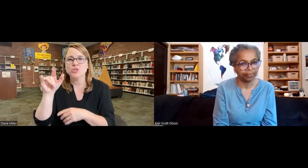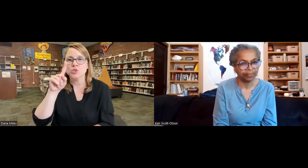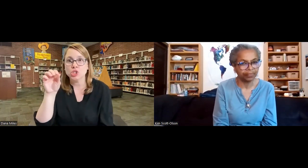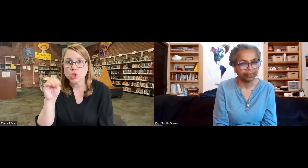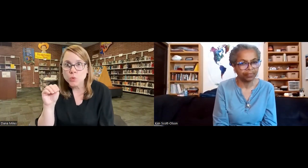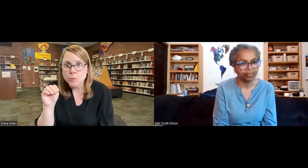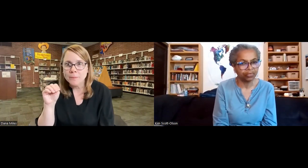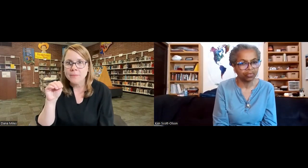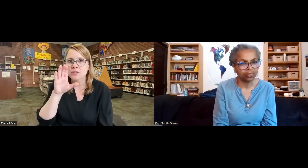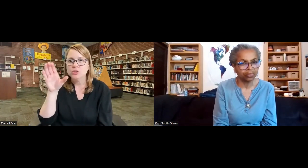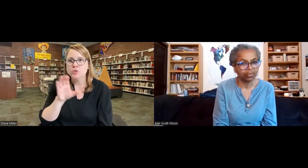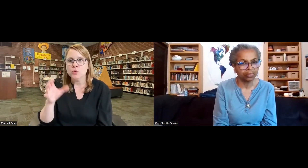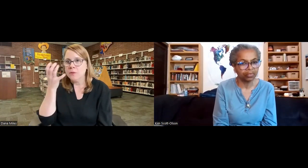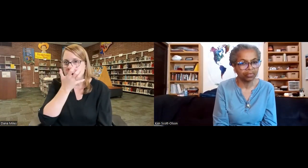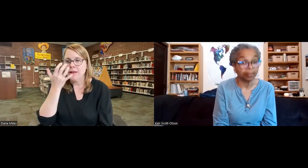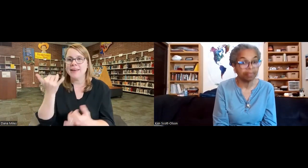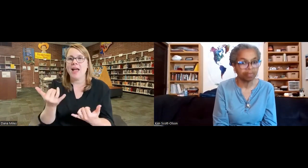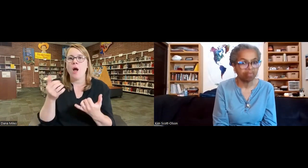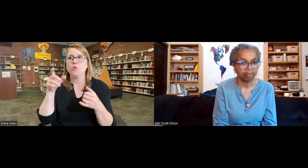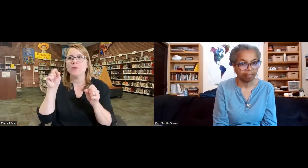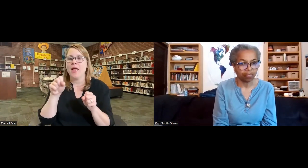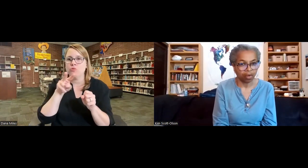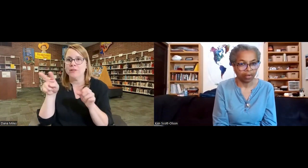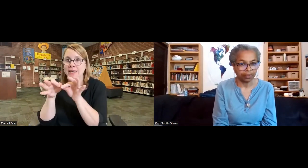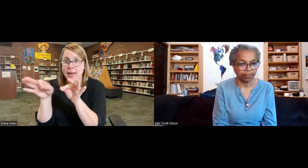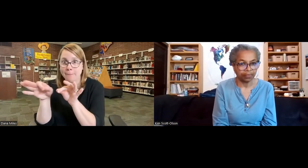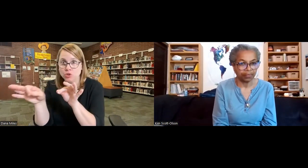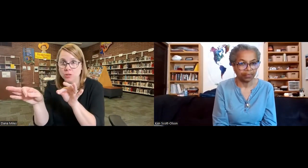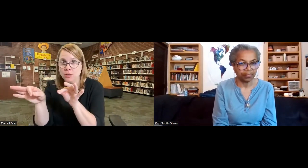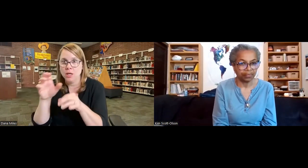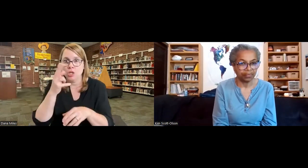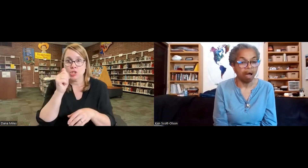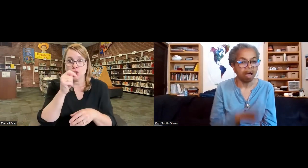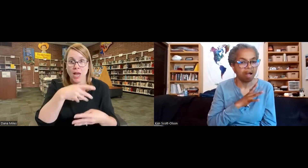Another thing too is Zoom, now there are captions,